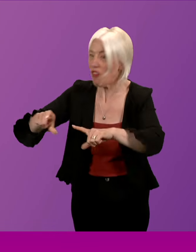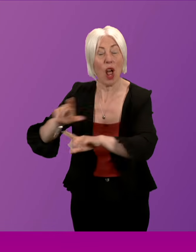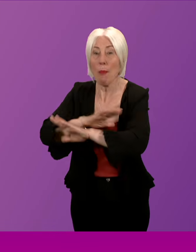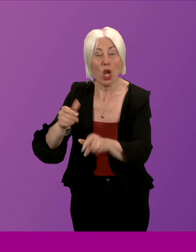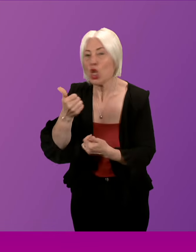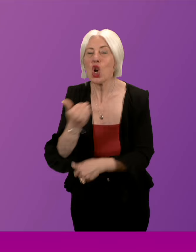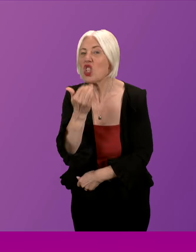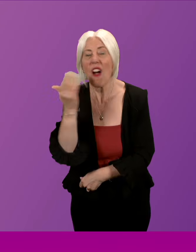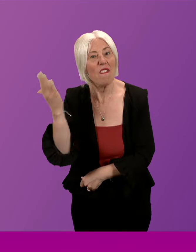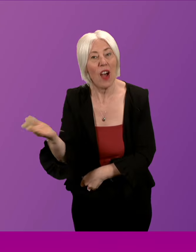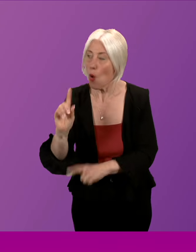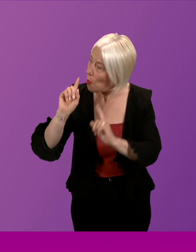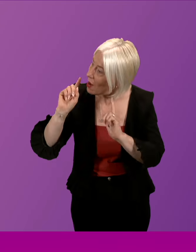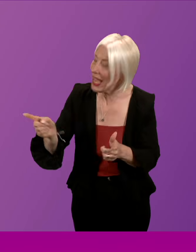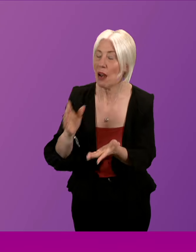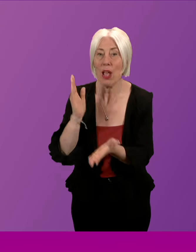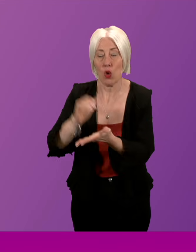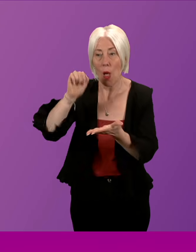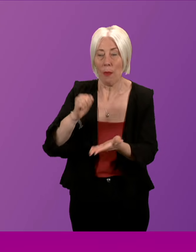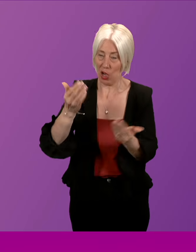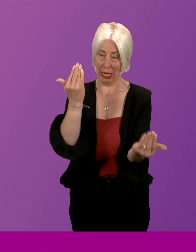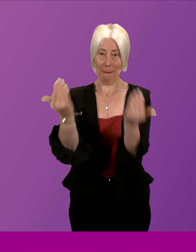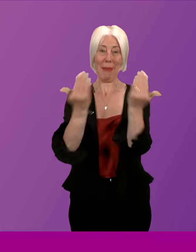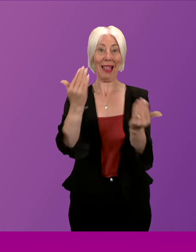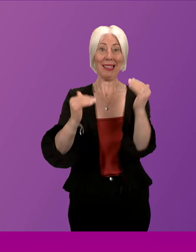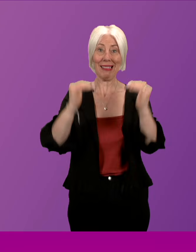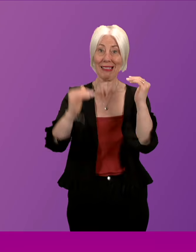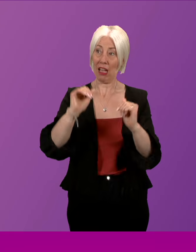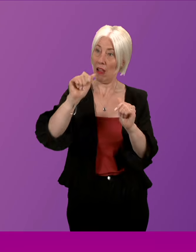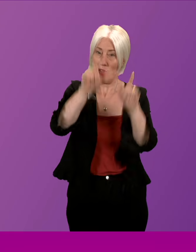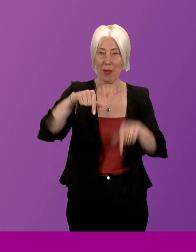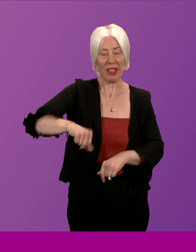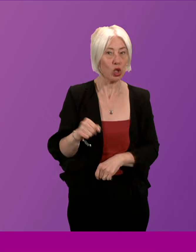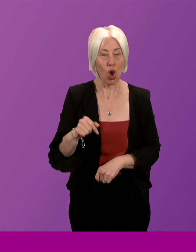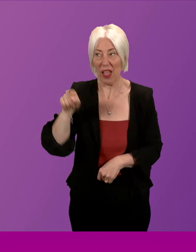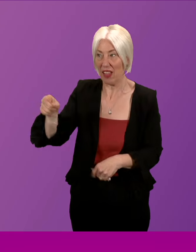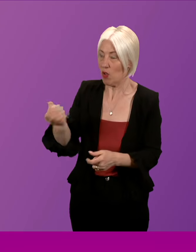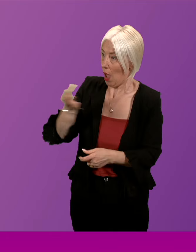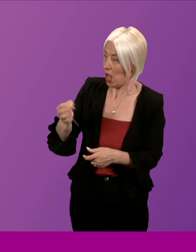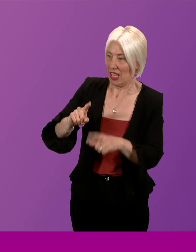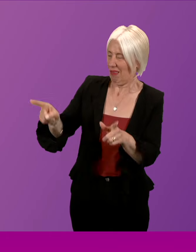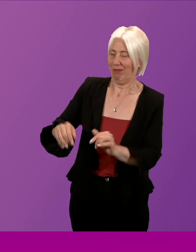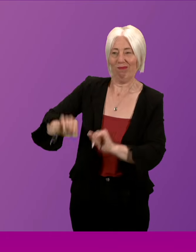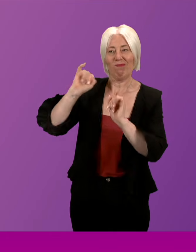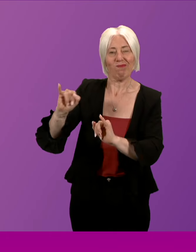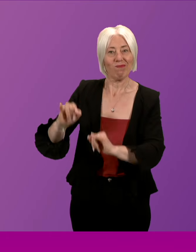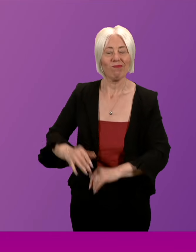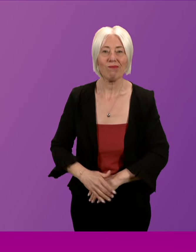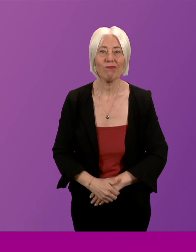good enough in delivering balanced budgets for the people of Scotland.